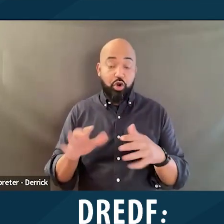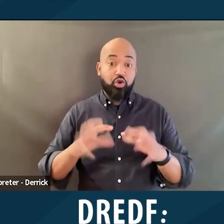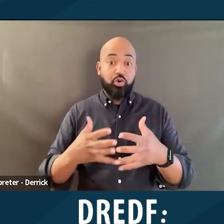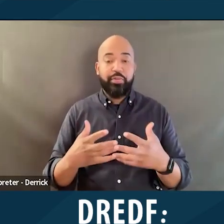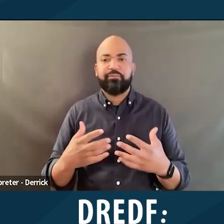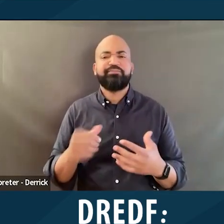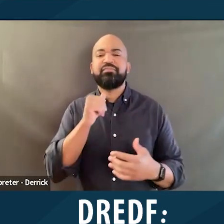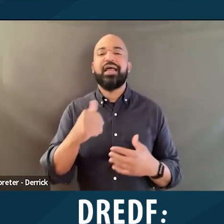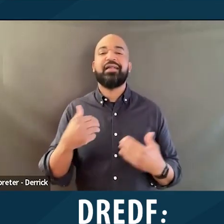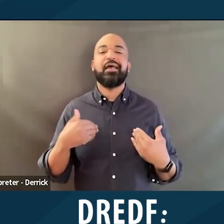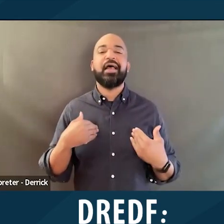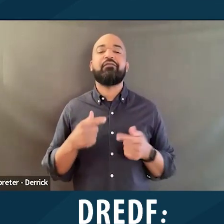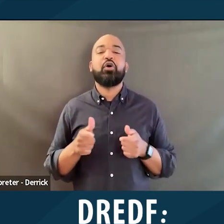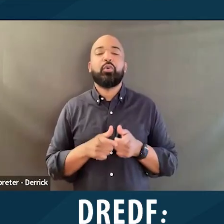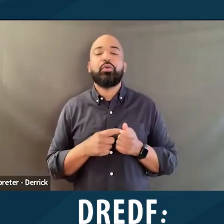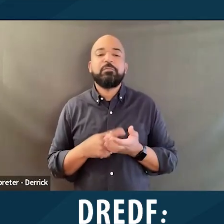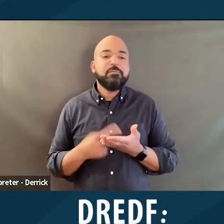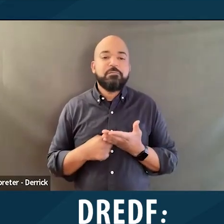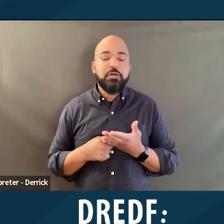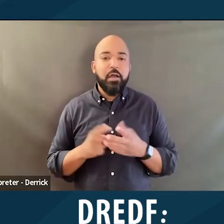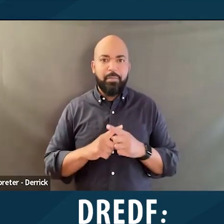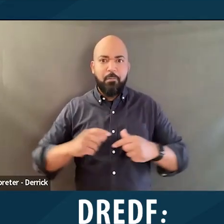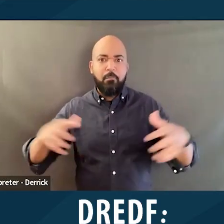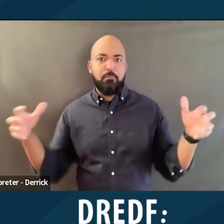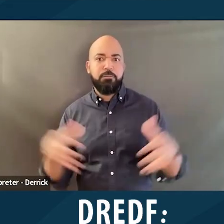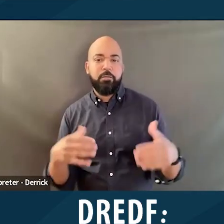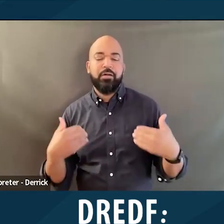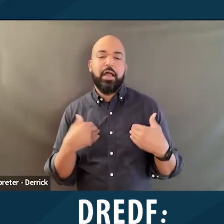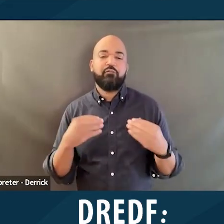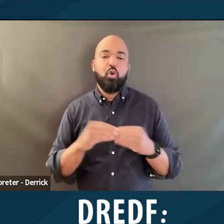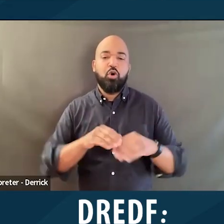to try to up your numbers, with that. And that's the main thing I would say about all these things.